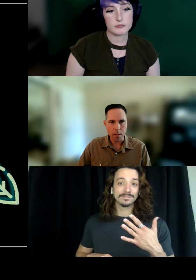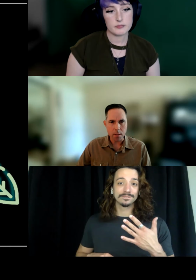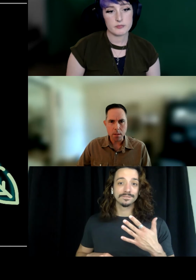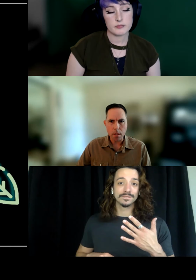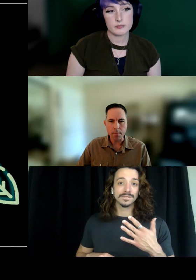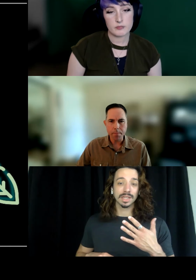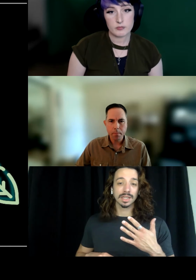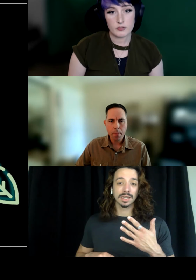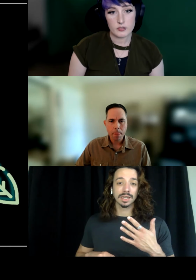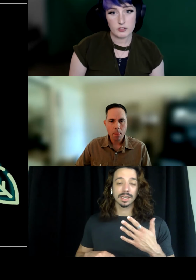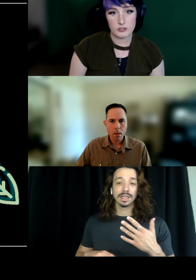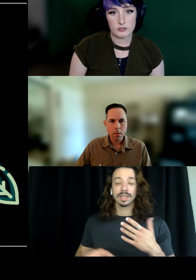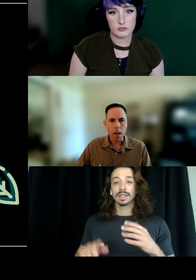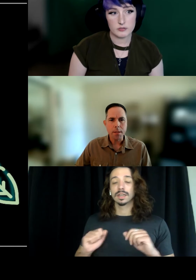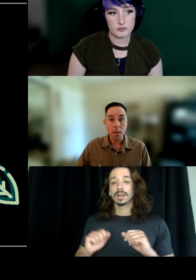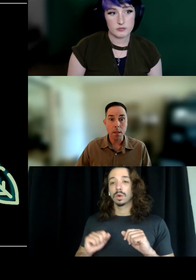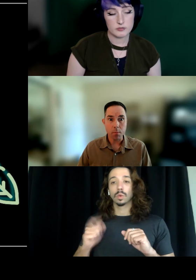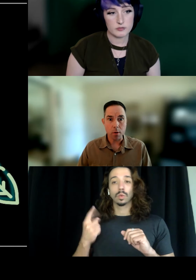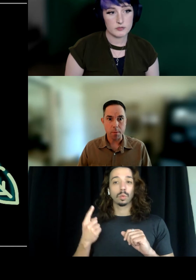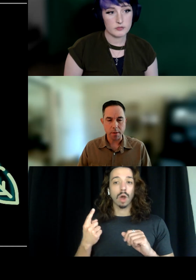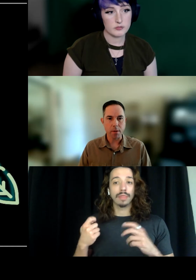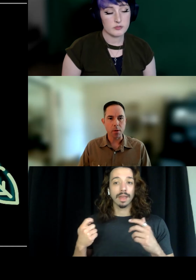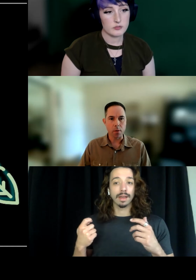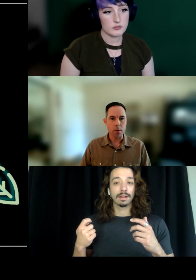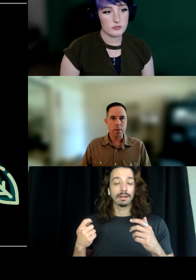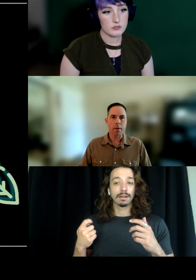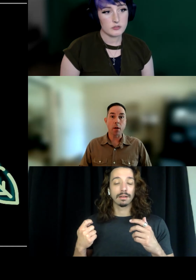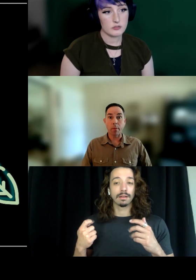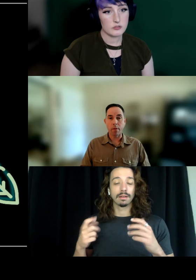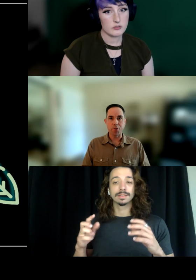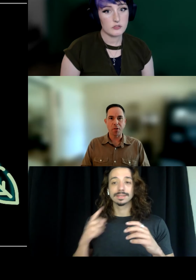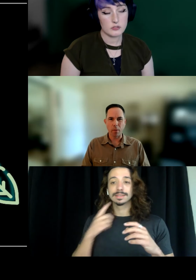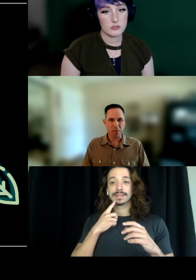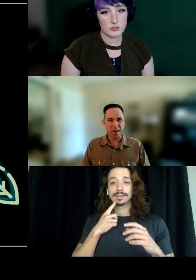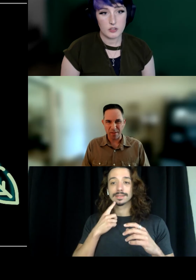I think, is yeah it is more specific to your talk. There are a couple of other general ones